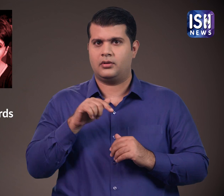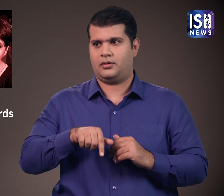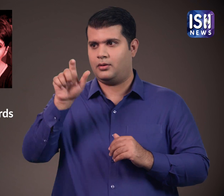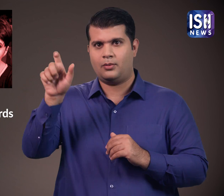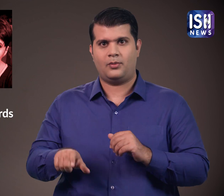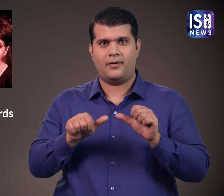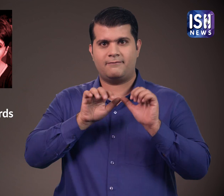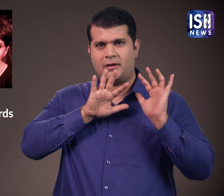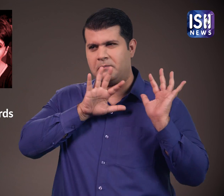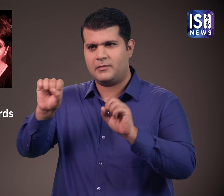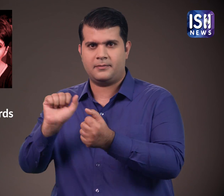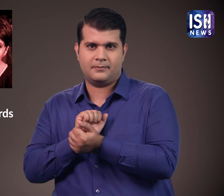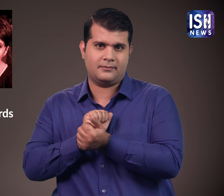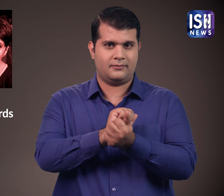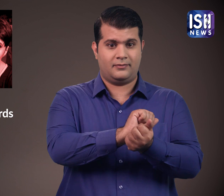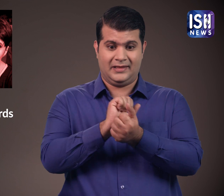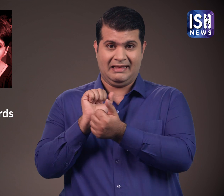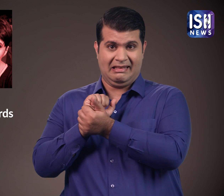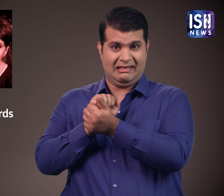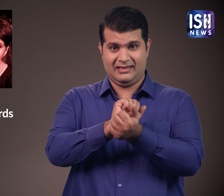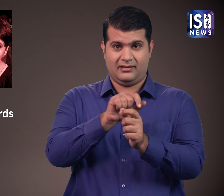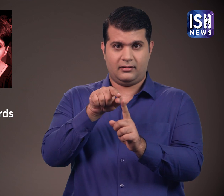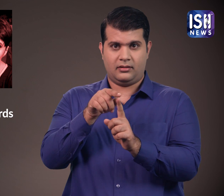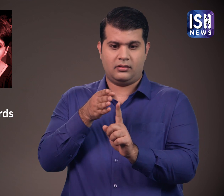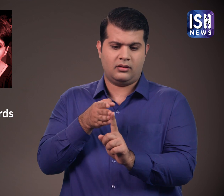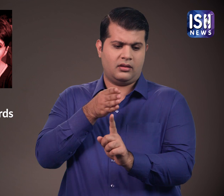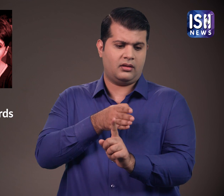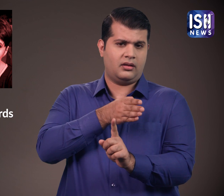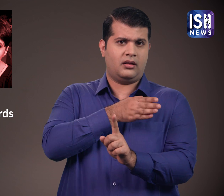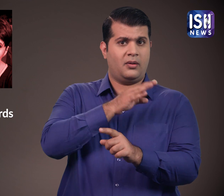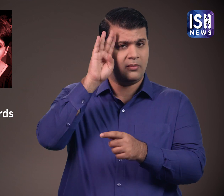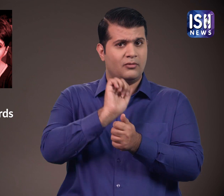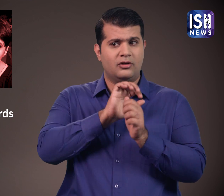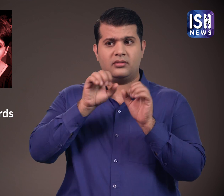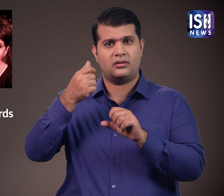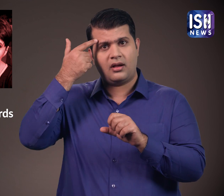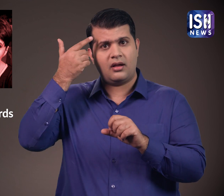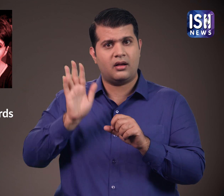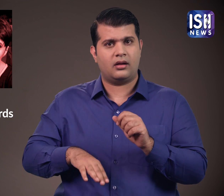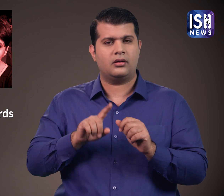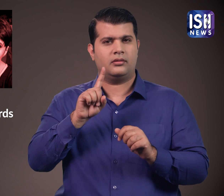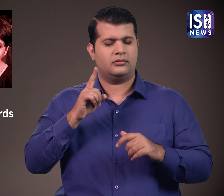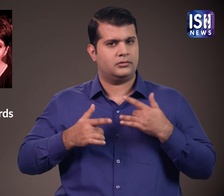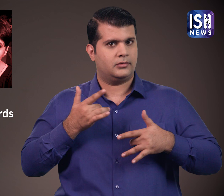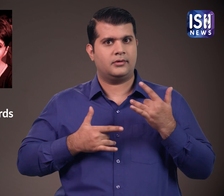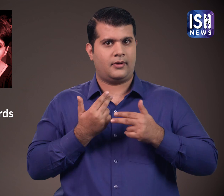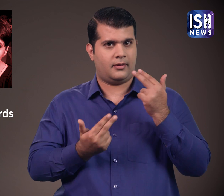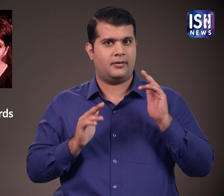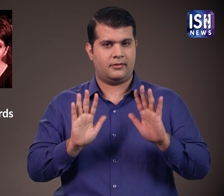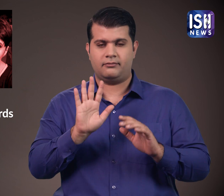The story leading up to his arrest is very interesting.